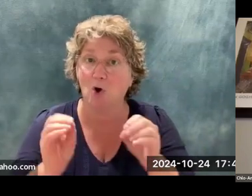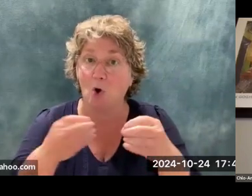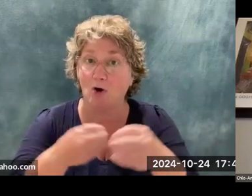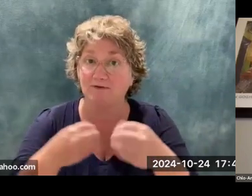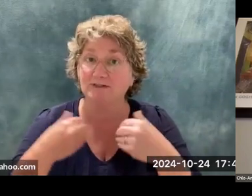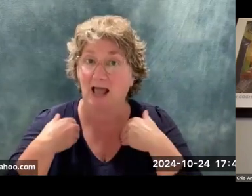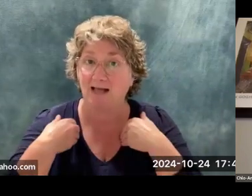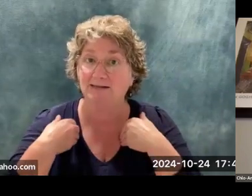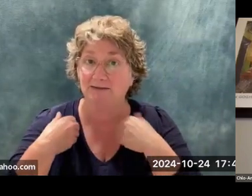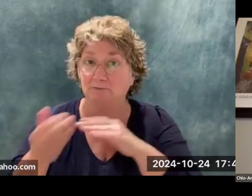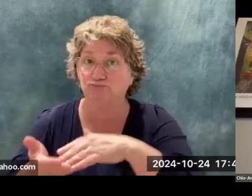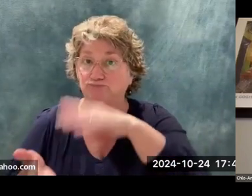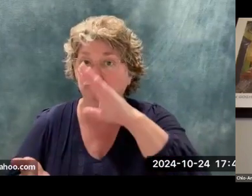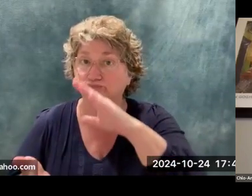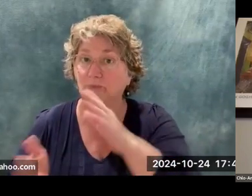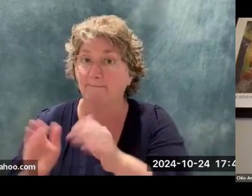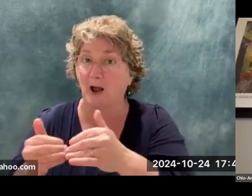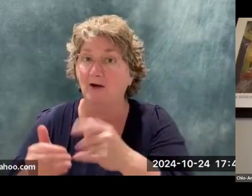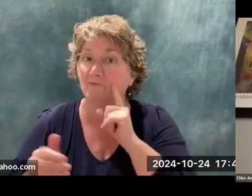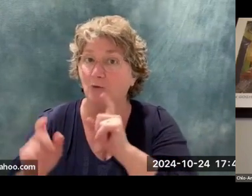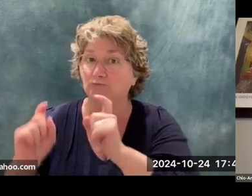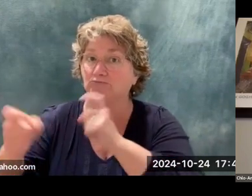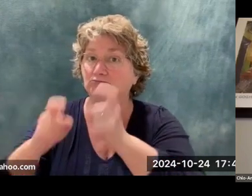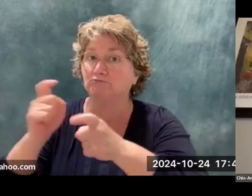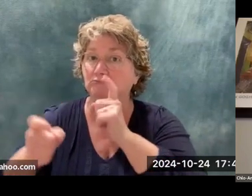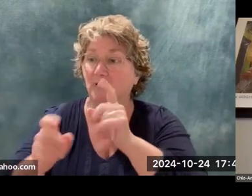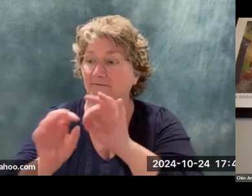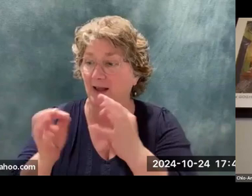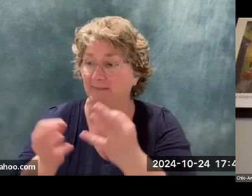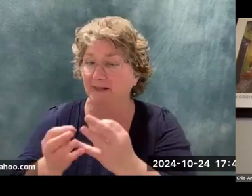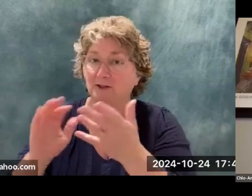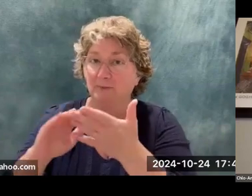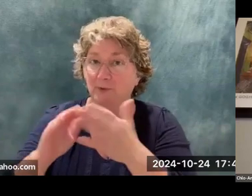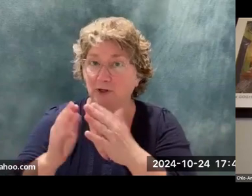school to be able to provide to families in the community to put in the kids